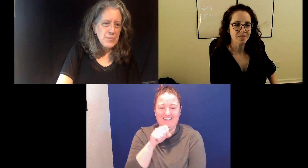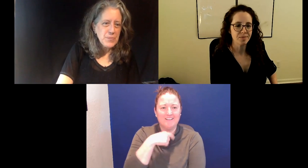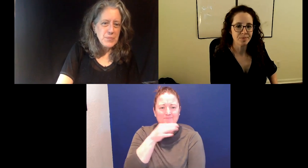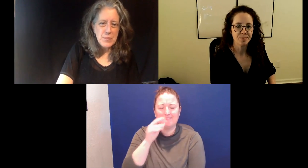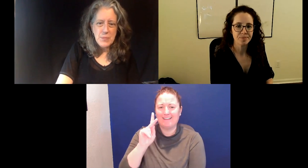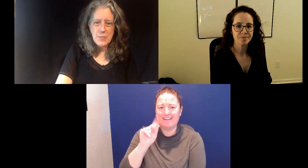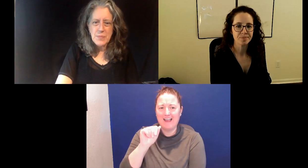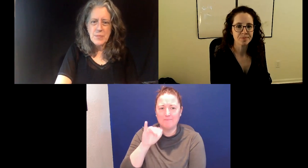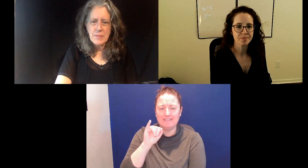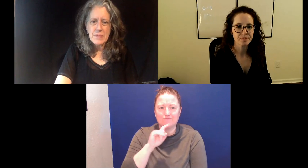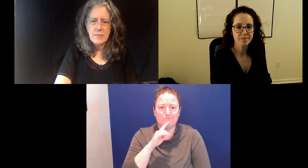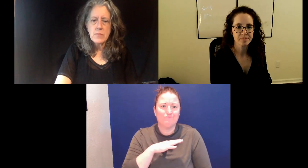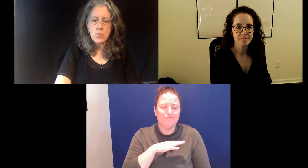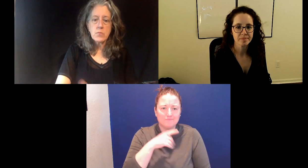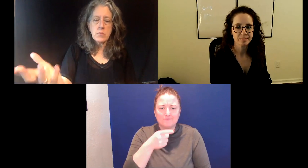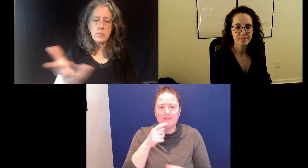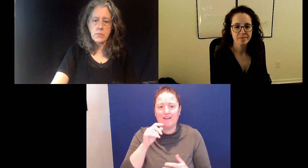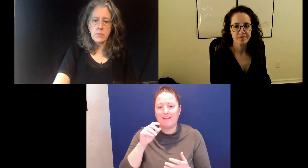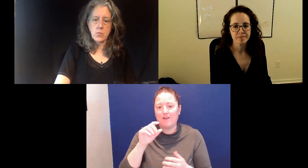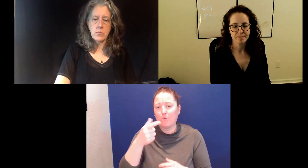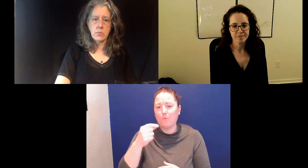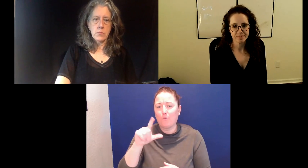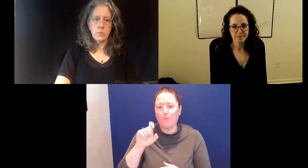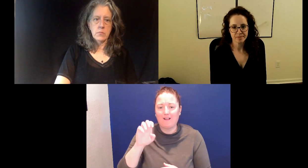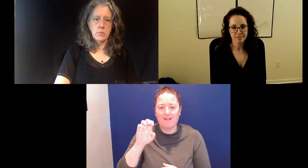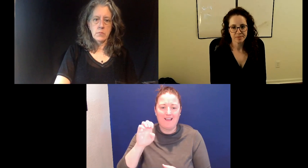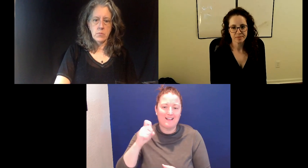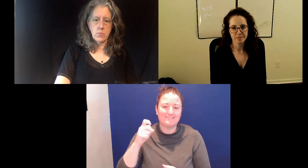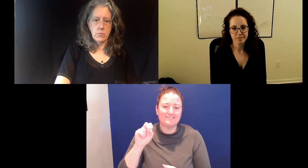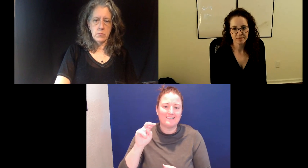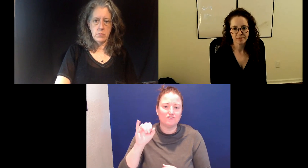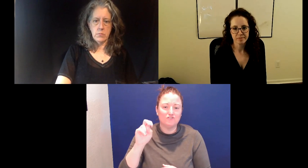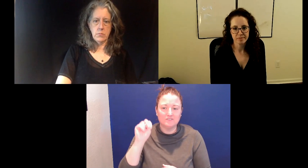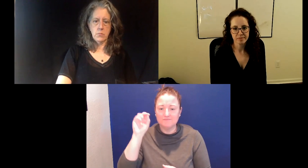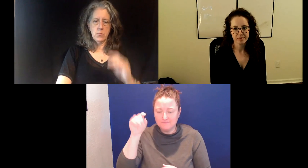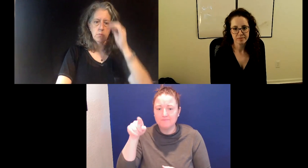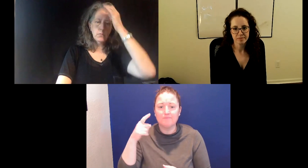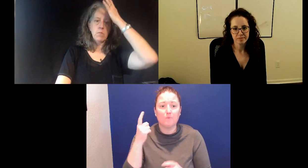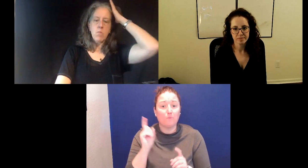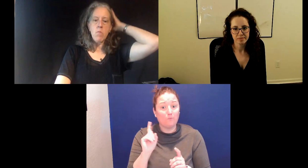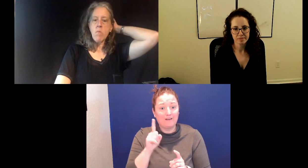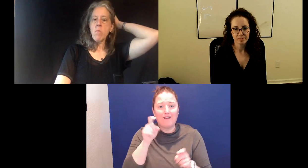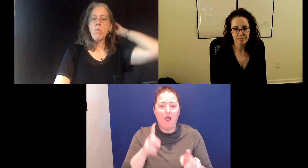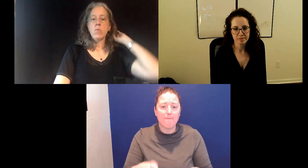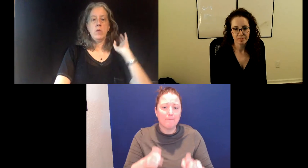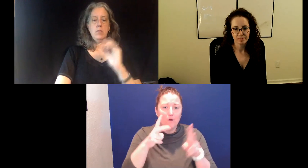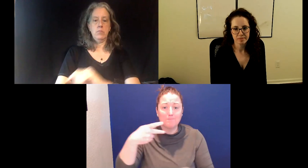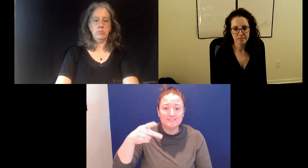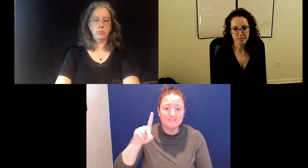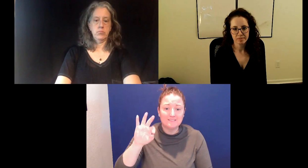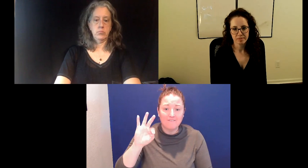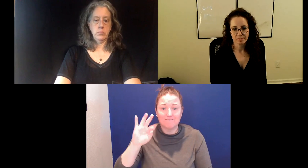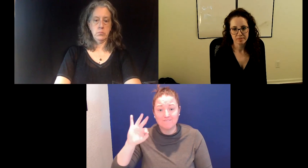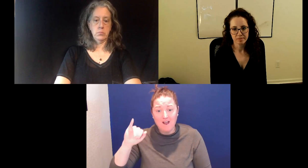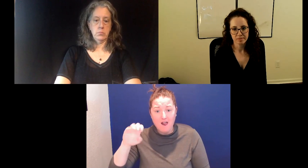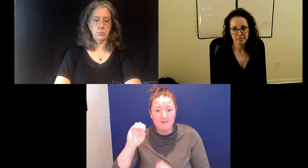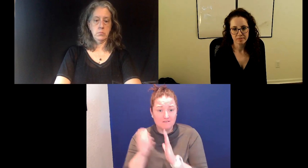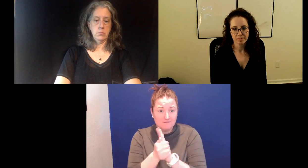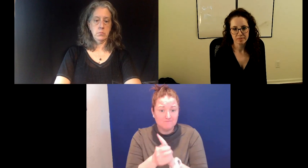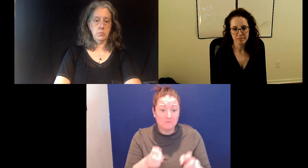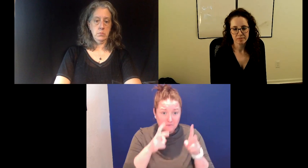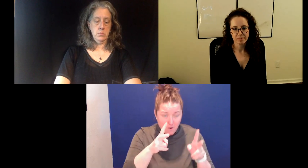yeah i'm just skimming cami really is very cool it's a google extension where you can upload um a